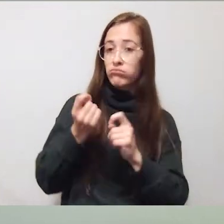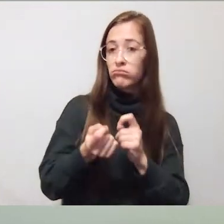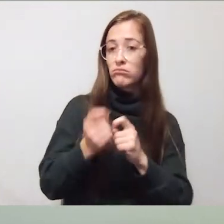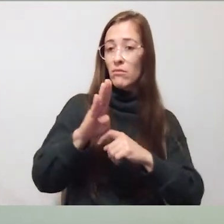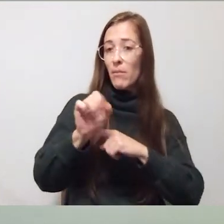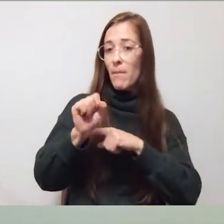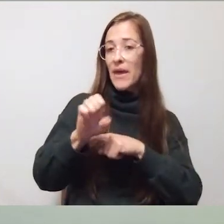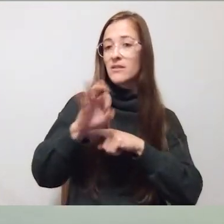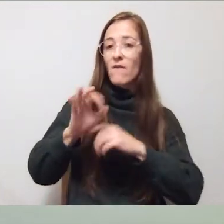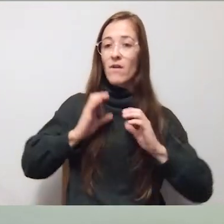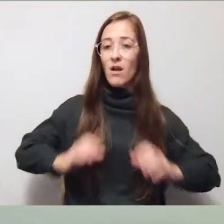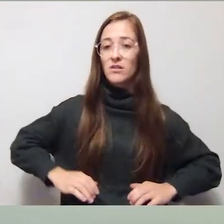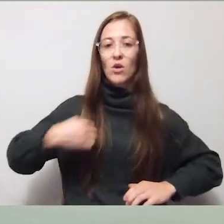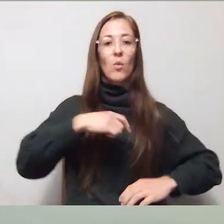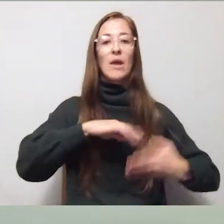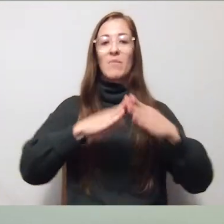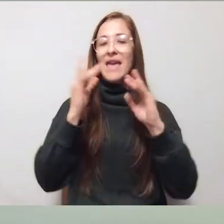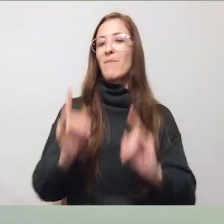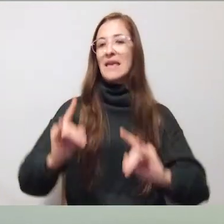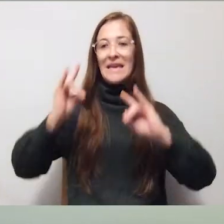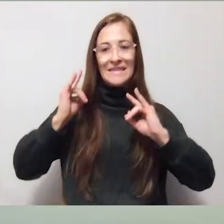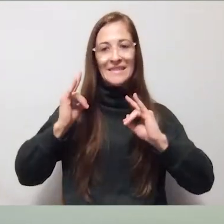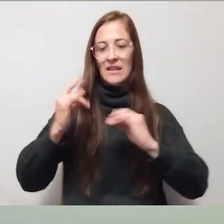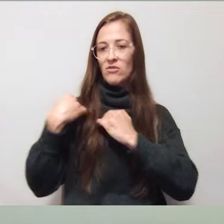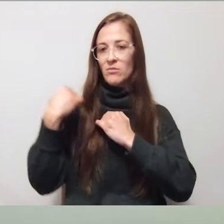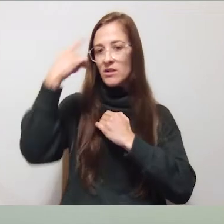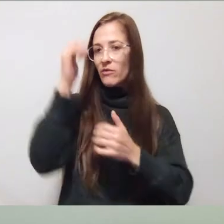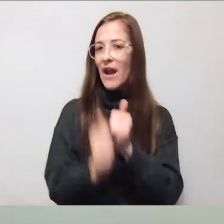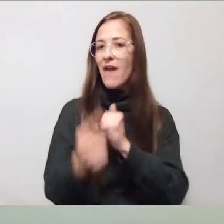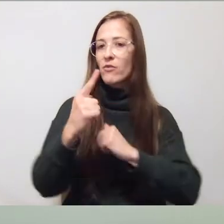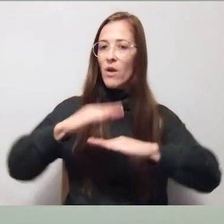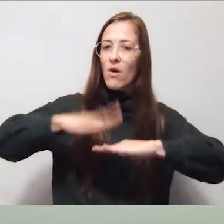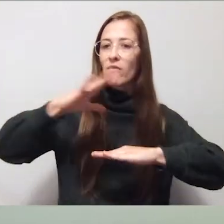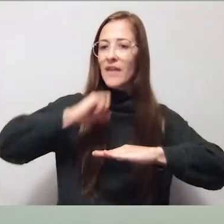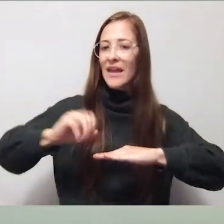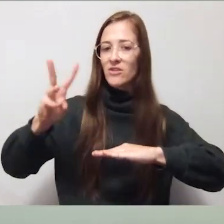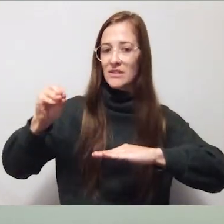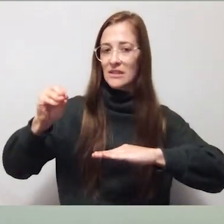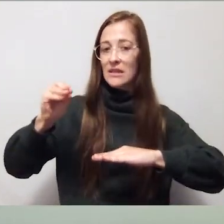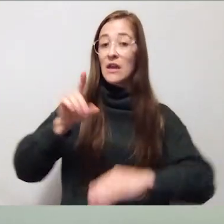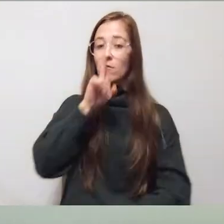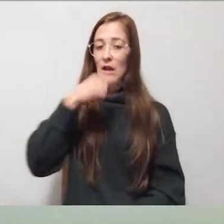we became instantly responsible for everybody over the age of 60. And really what we saw, you know,